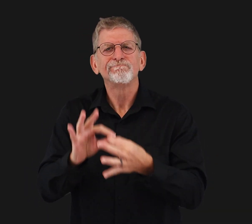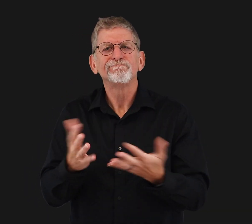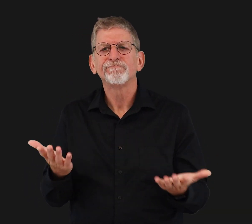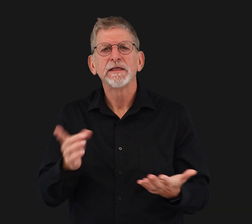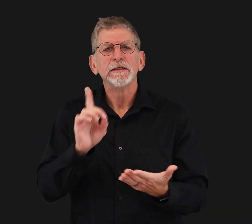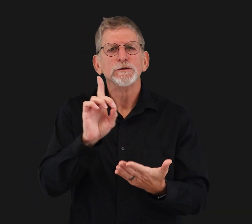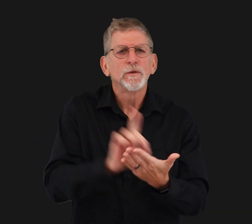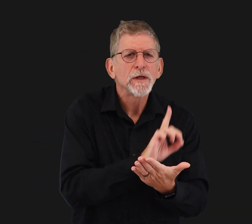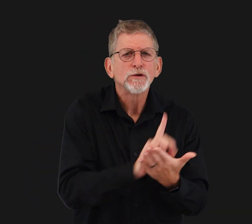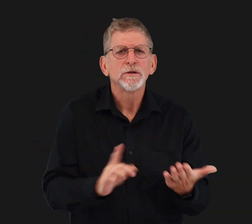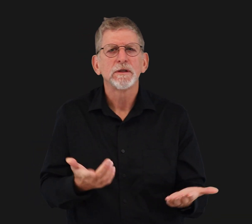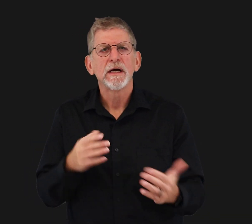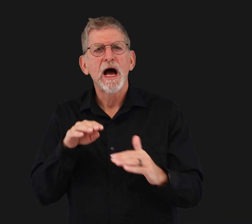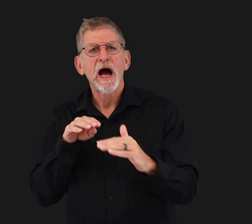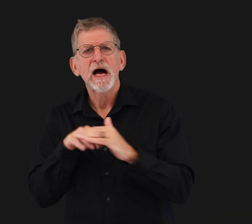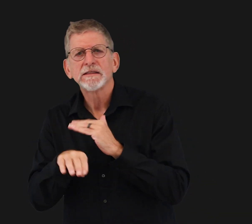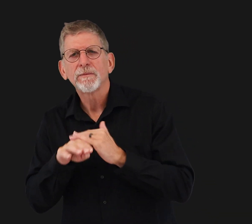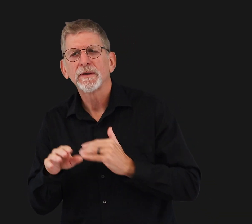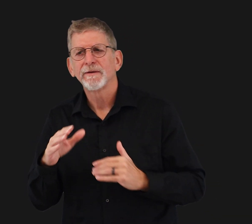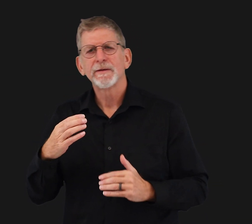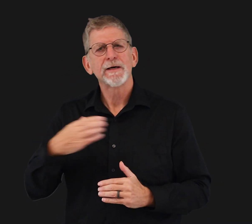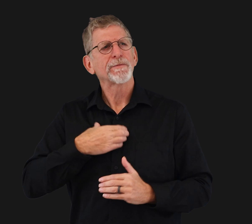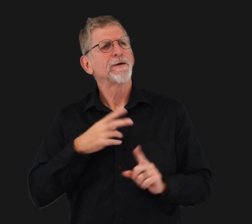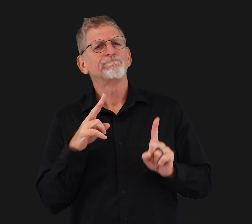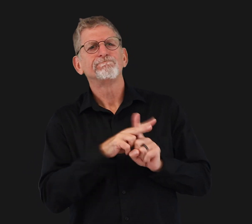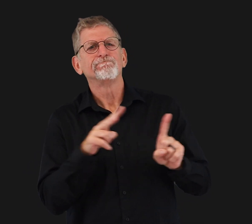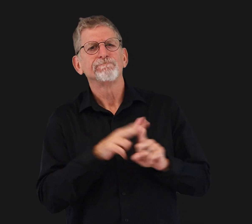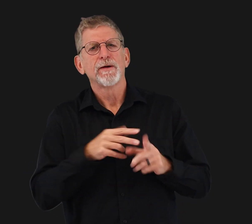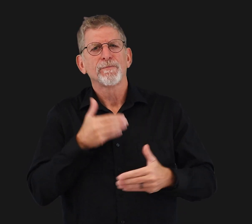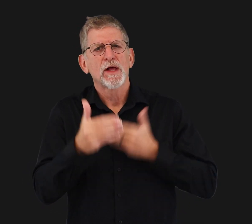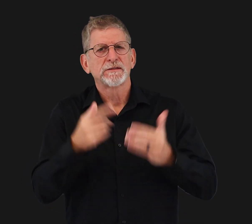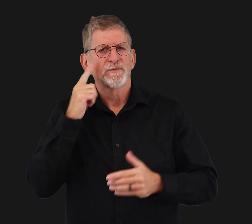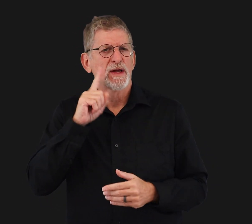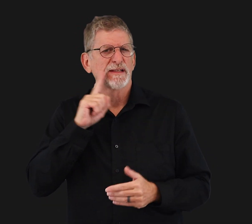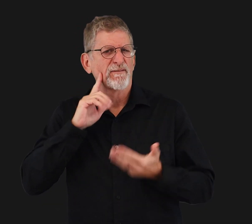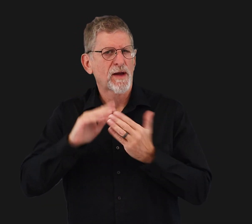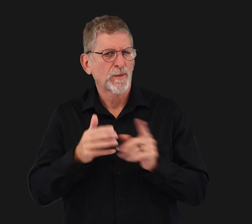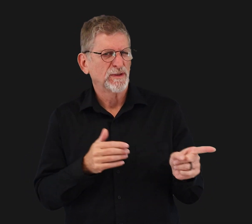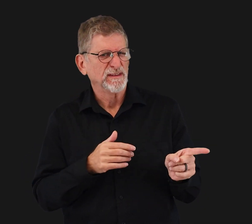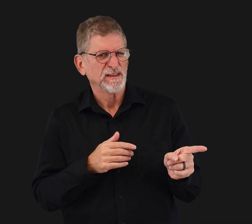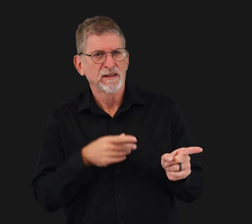related to the discrimination and accessibility complaint processes to the deaf community.